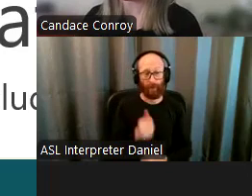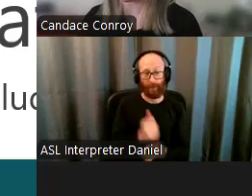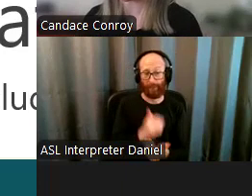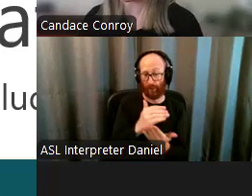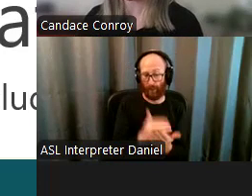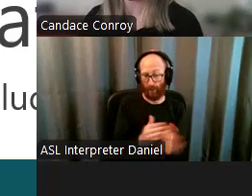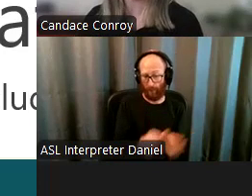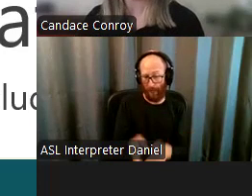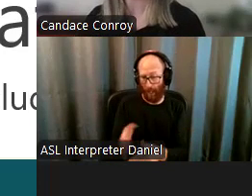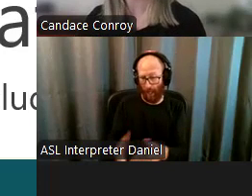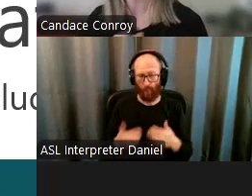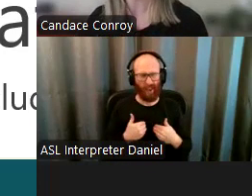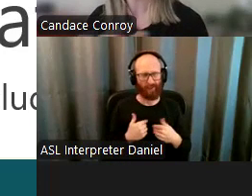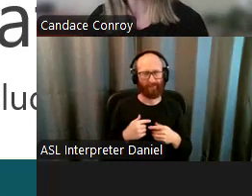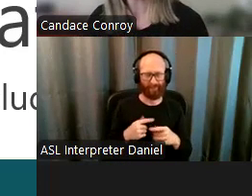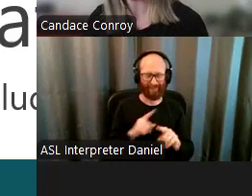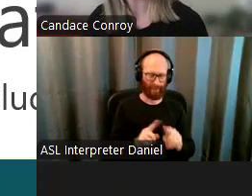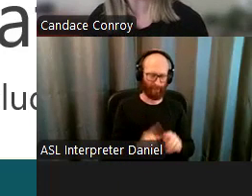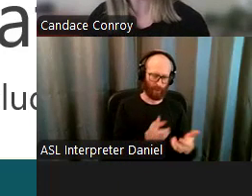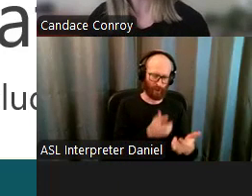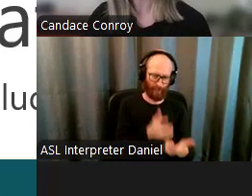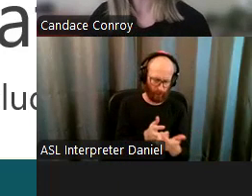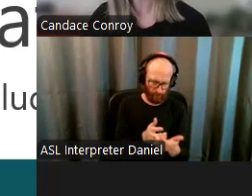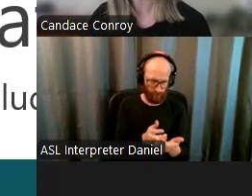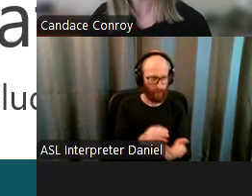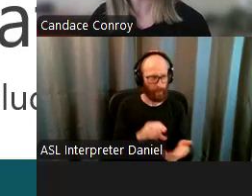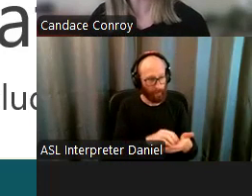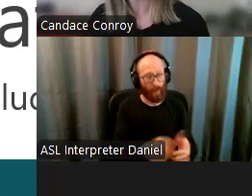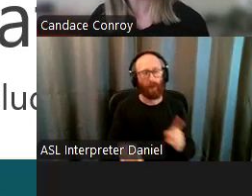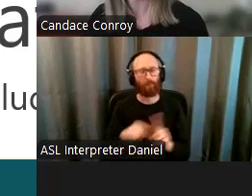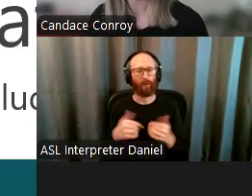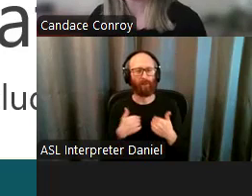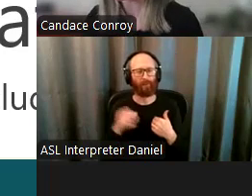differentiation, but we have a subcategory for students with more significant learning